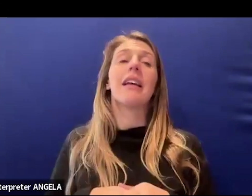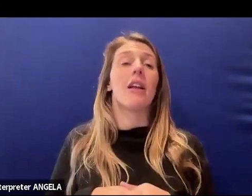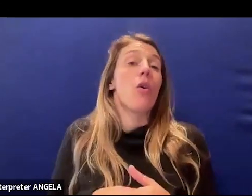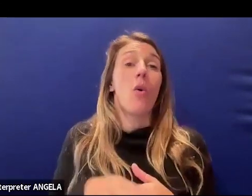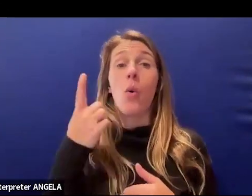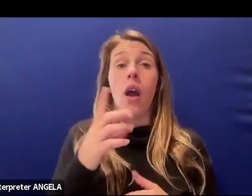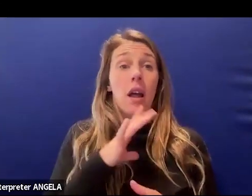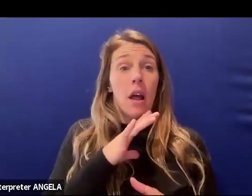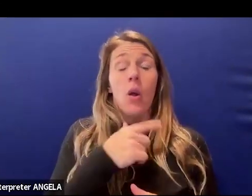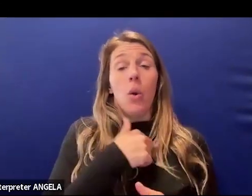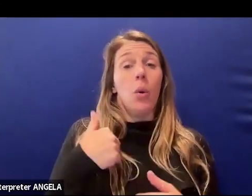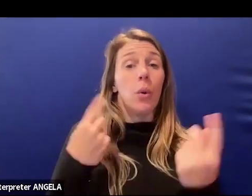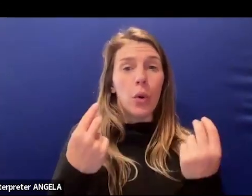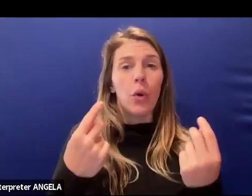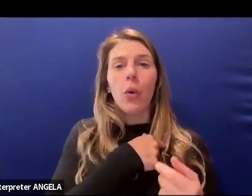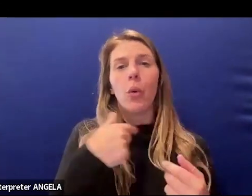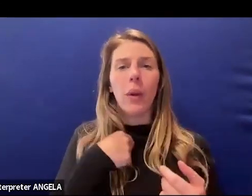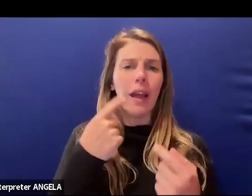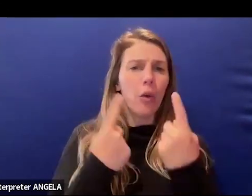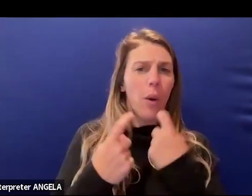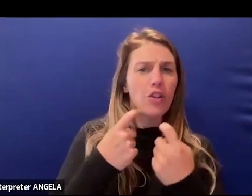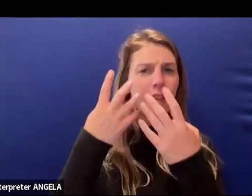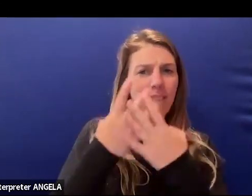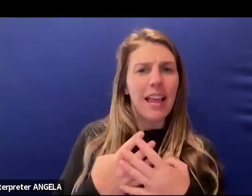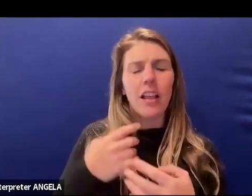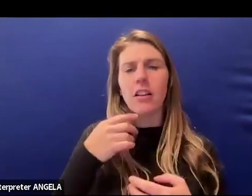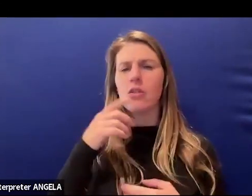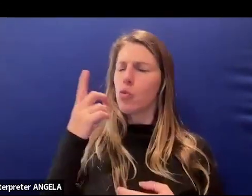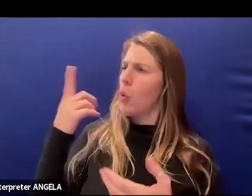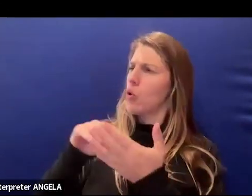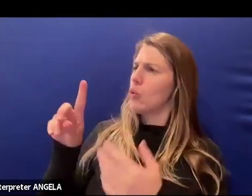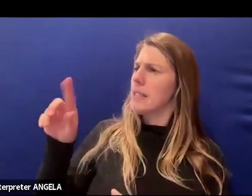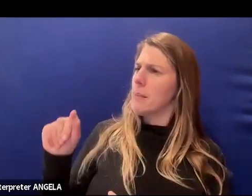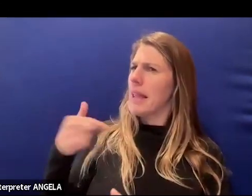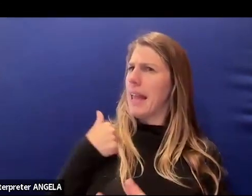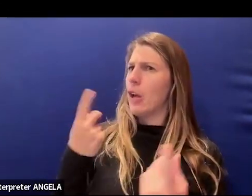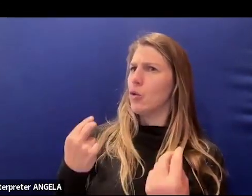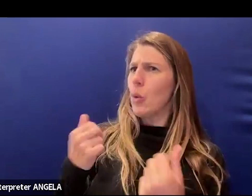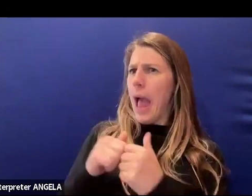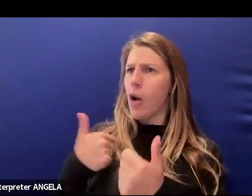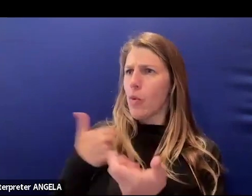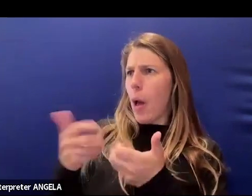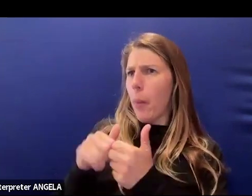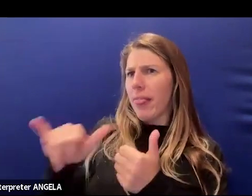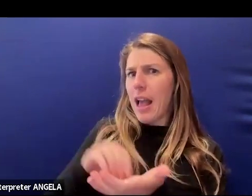One of the most common things that we do is field questions of like, "Oh, I had a student with a disability in my class. I don't know what to do. How do I handle this?"